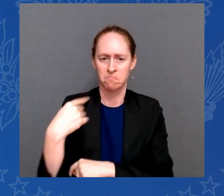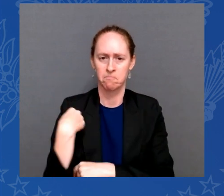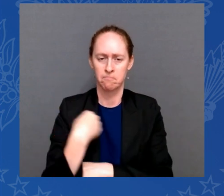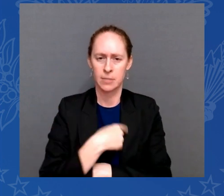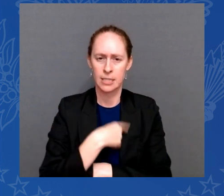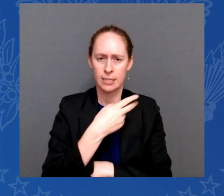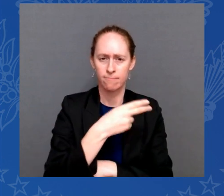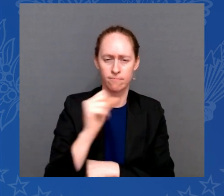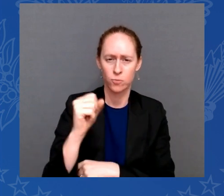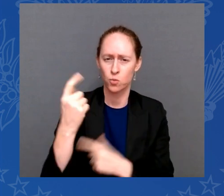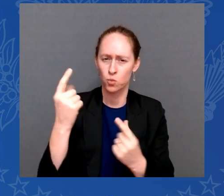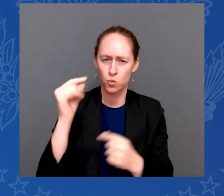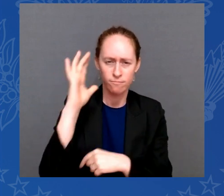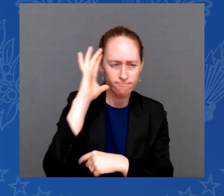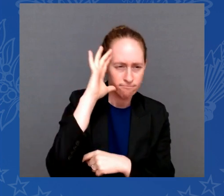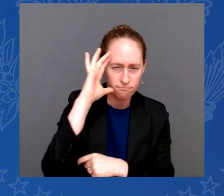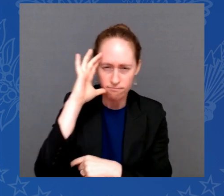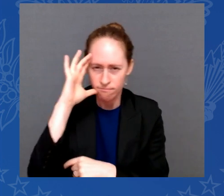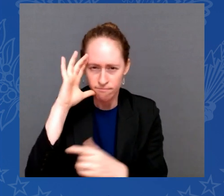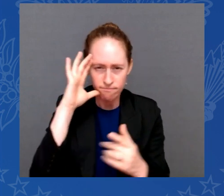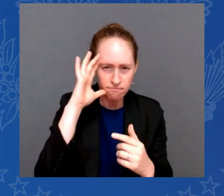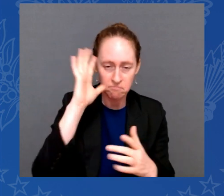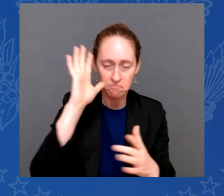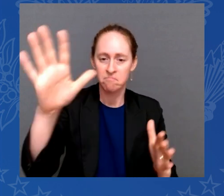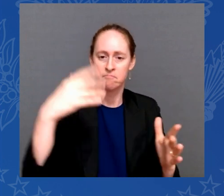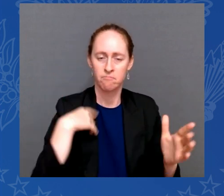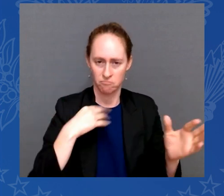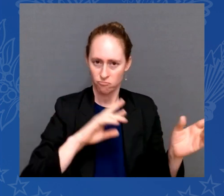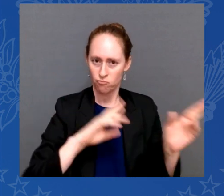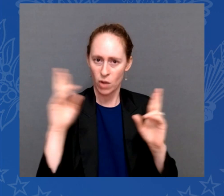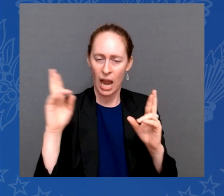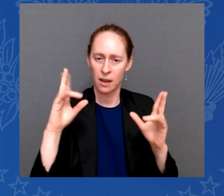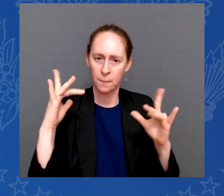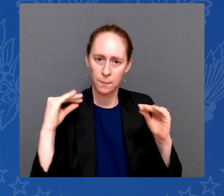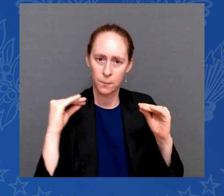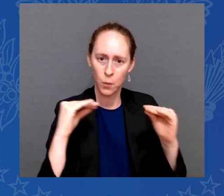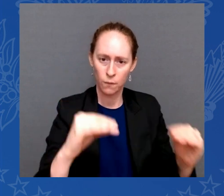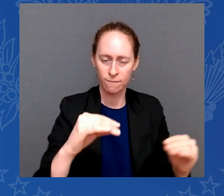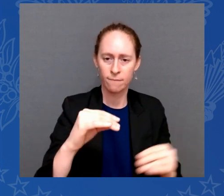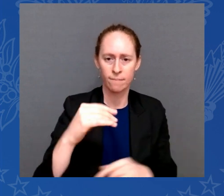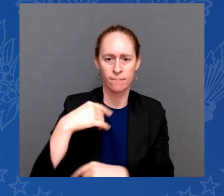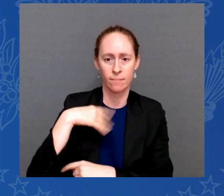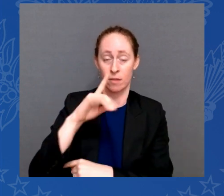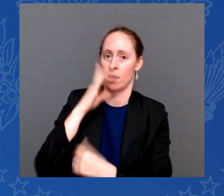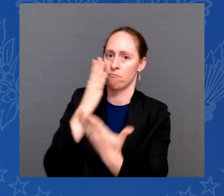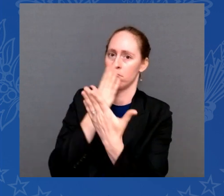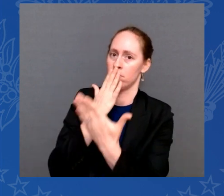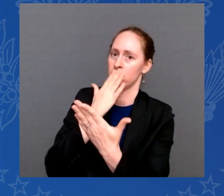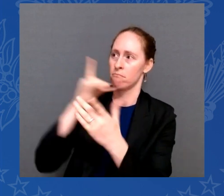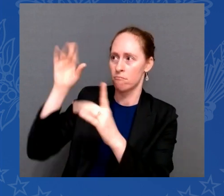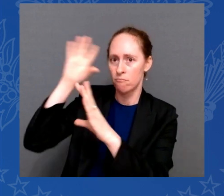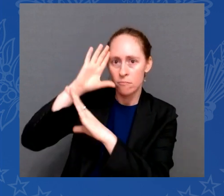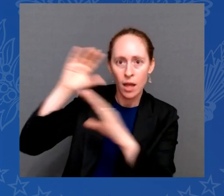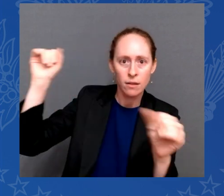immediately upon the issuance of the Dobbs decision, we launched the Reproductive Rights.gov website.